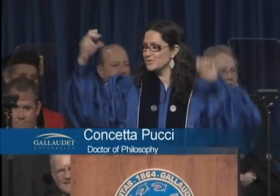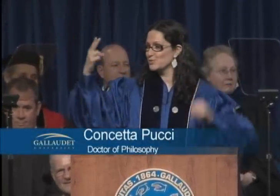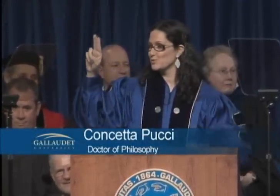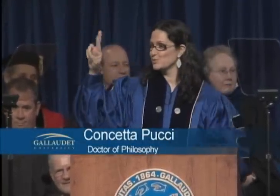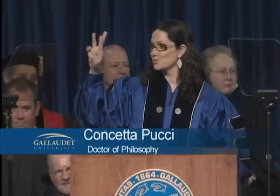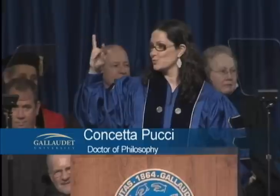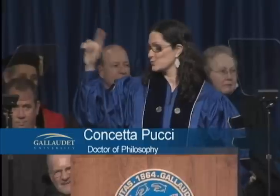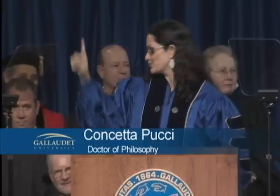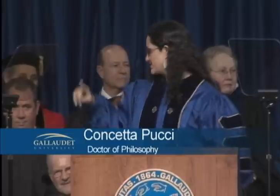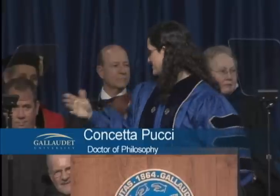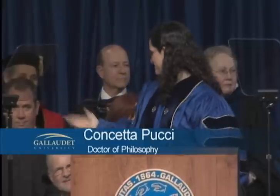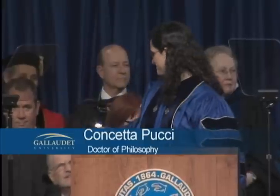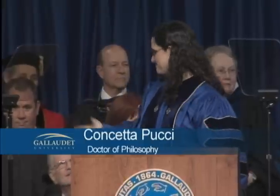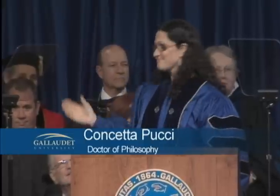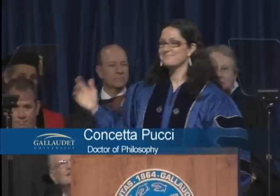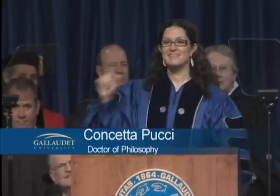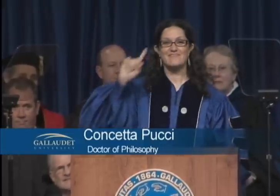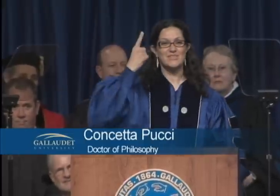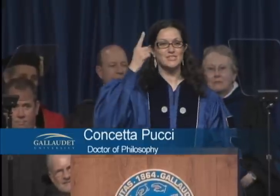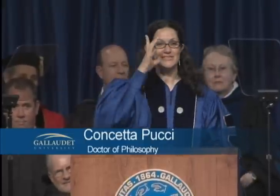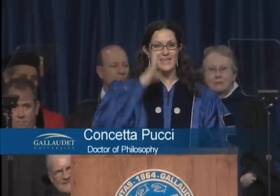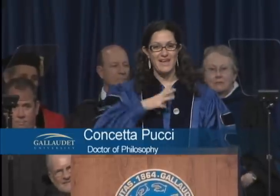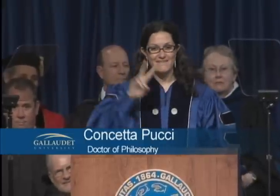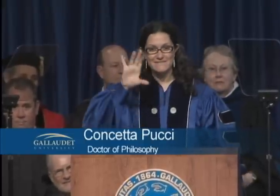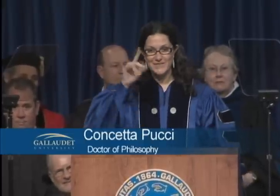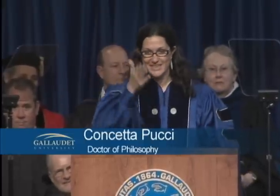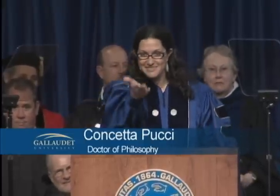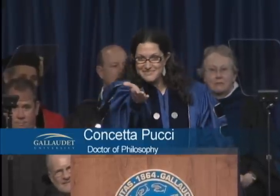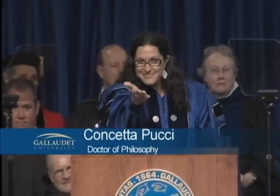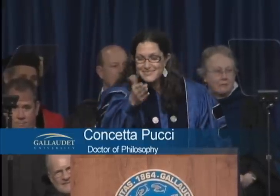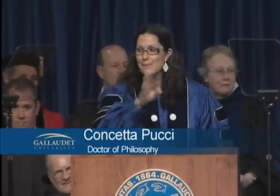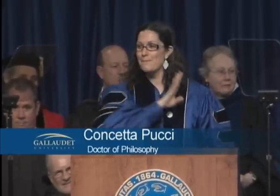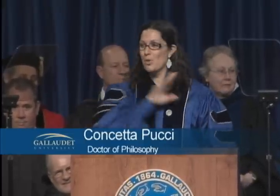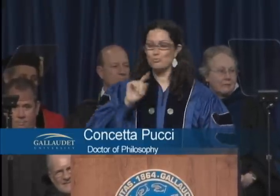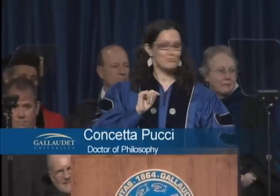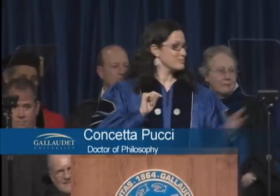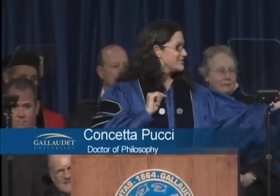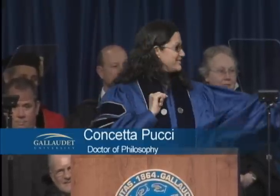Good afternoon, President Hurwitz, First Lady Vicki,